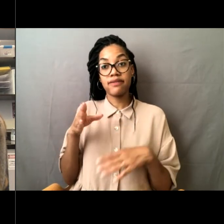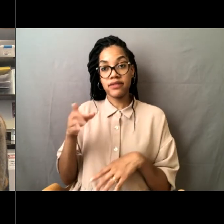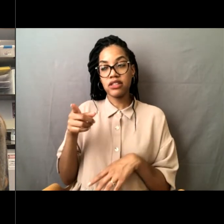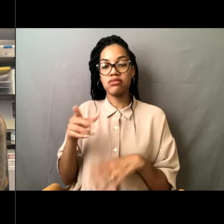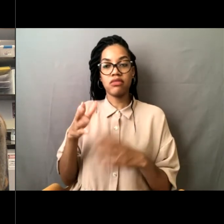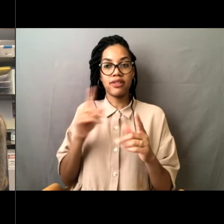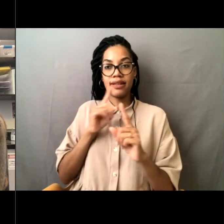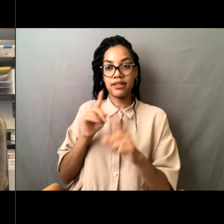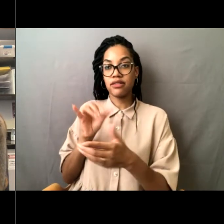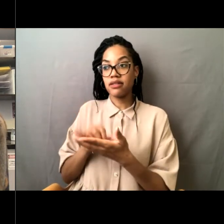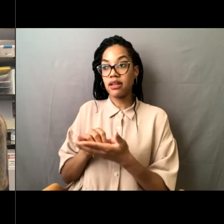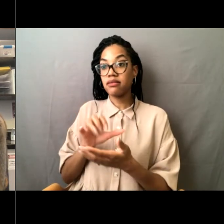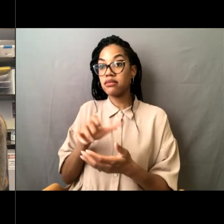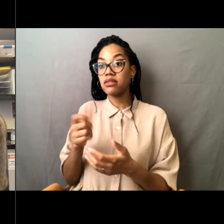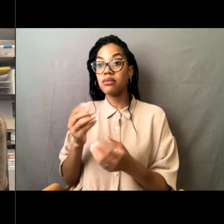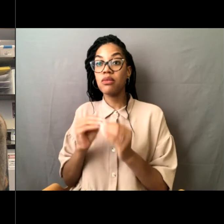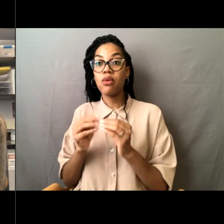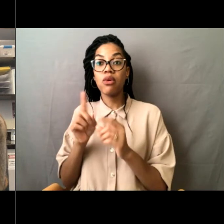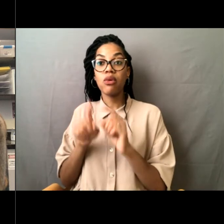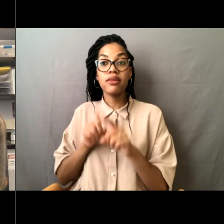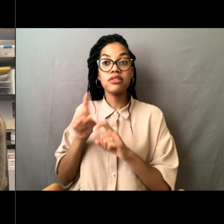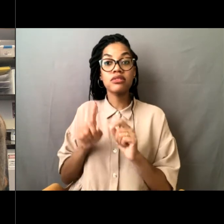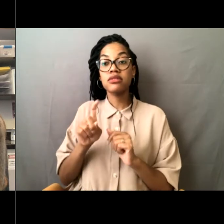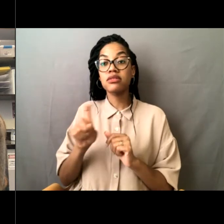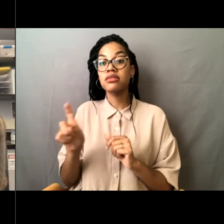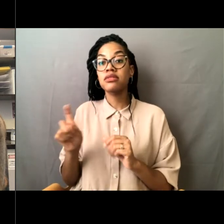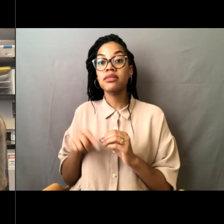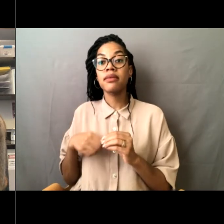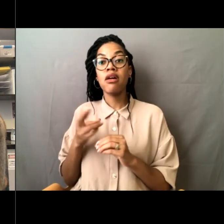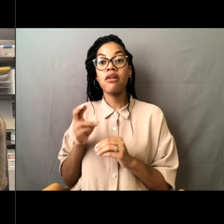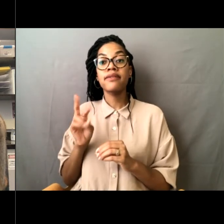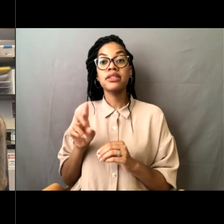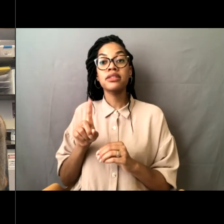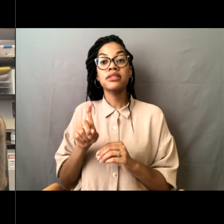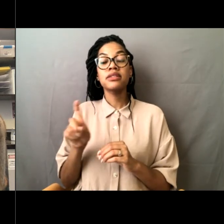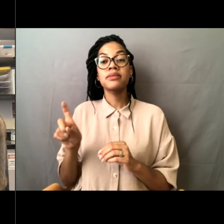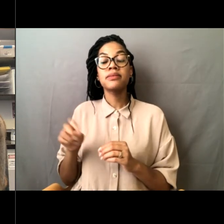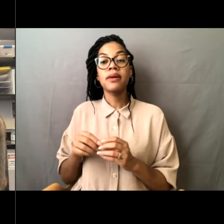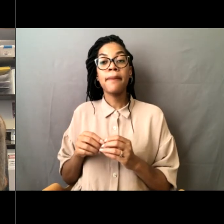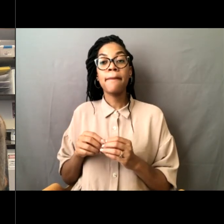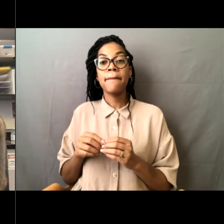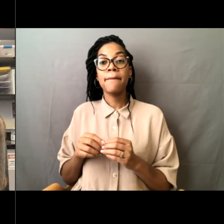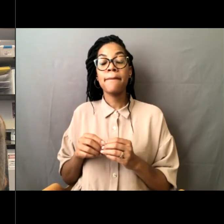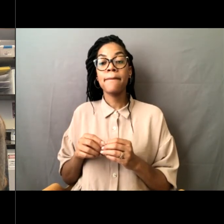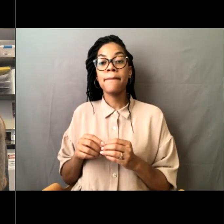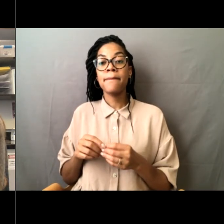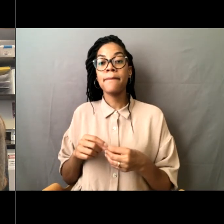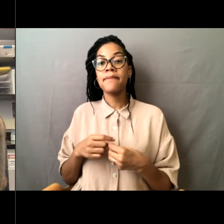Any other ROV questions that you have? So Garrett says,